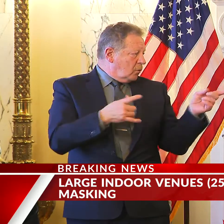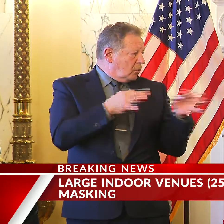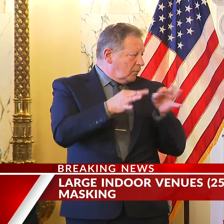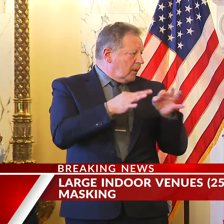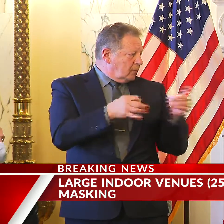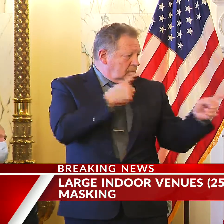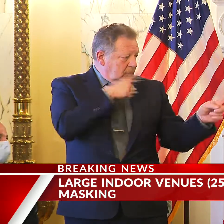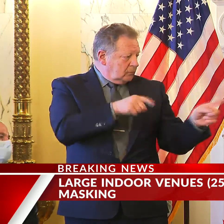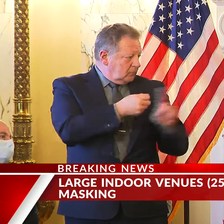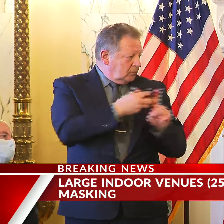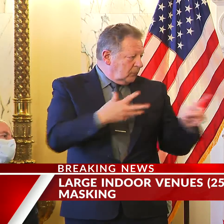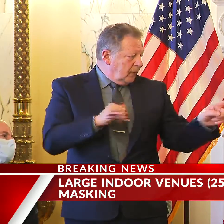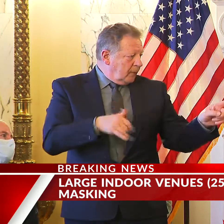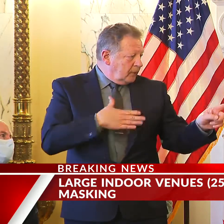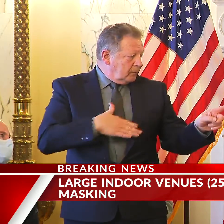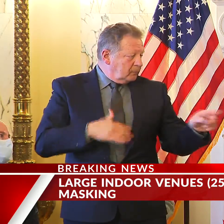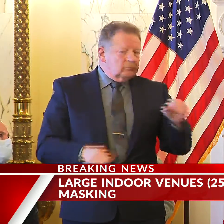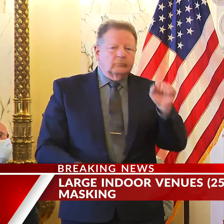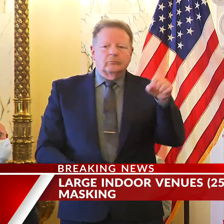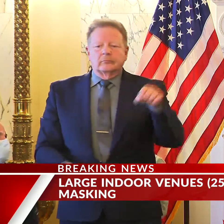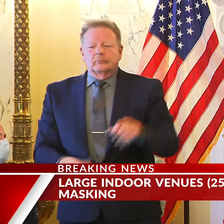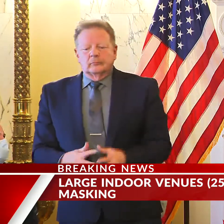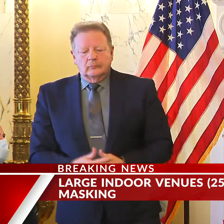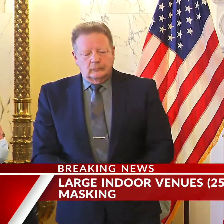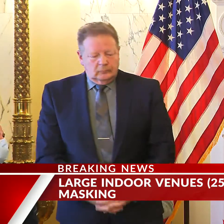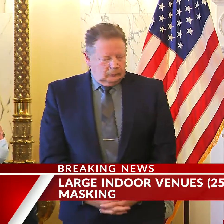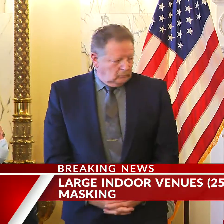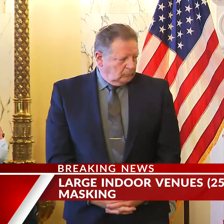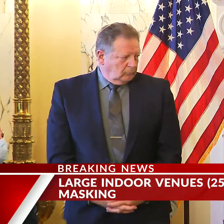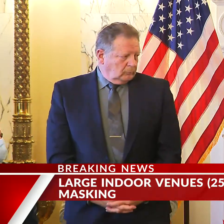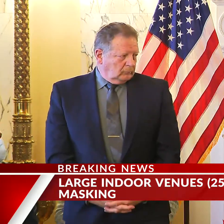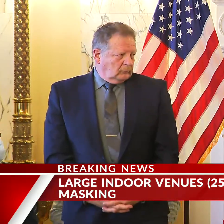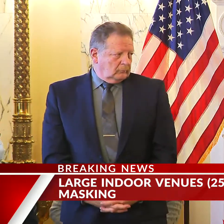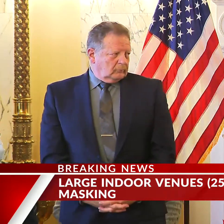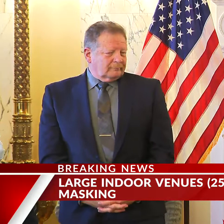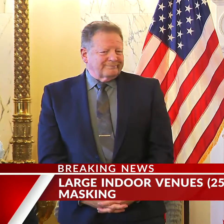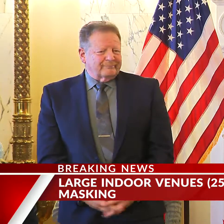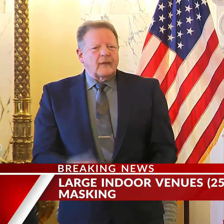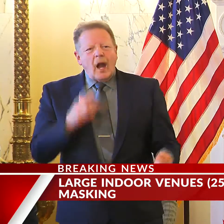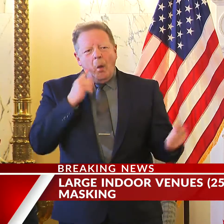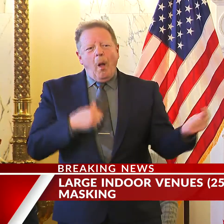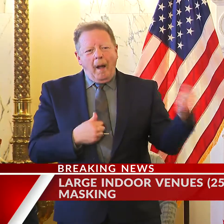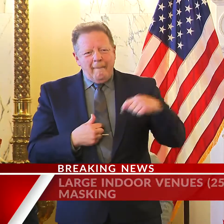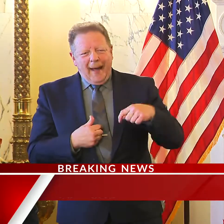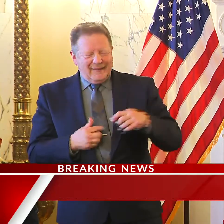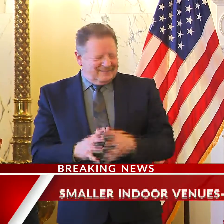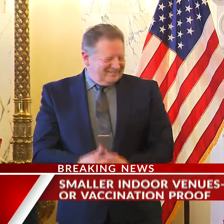OR THE FIRE CODE CAPACITY? YEAH, I CAN HAVE TO STEP IN. TAKE ON A SPECIFIC THINGS THAT, YOU KNOW, JUST TAKE THAT